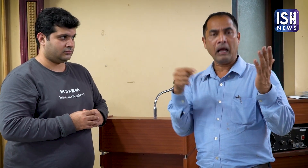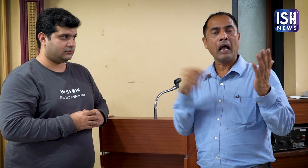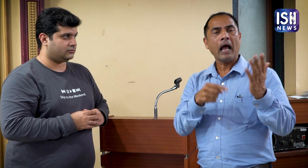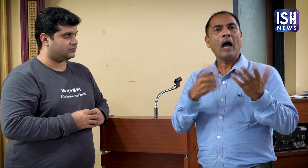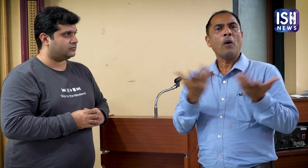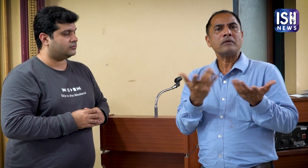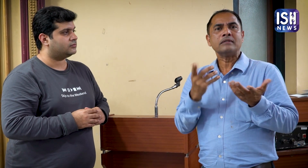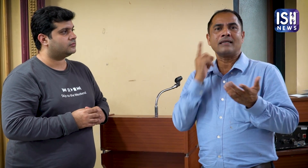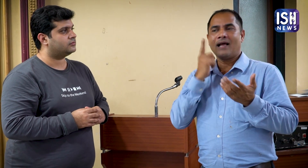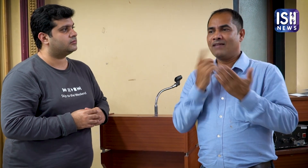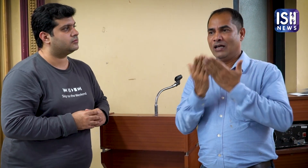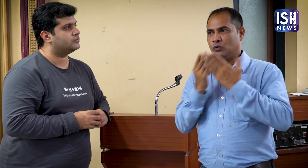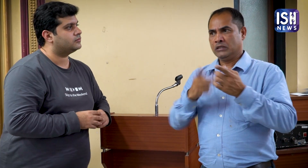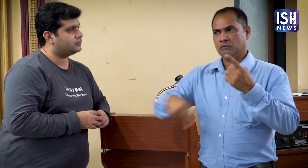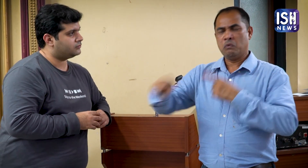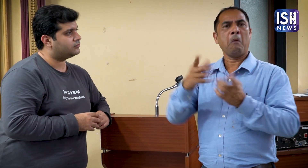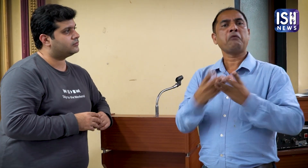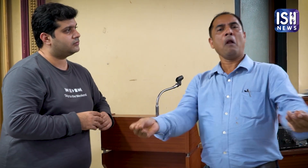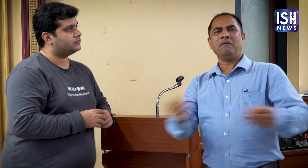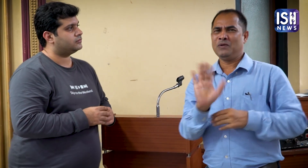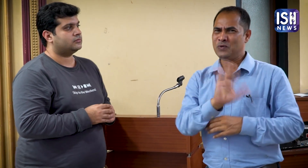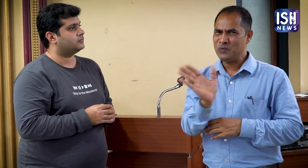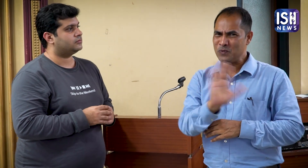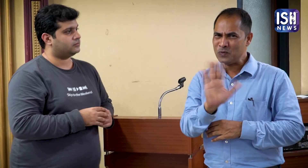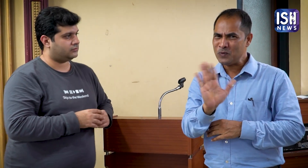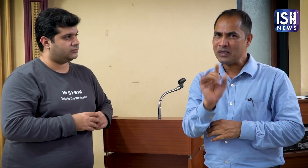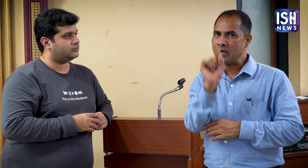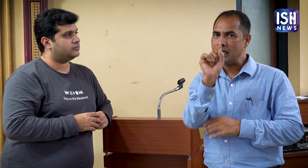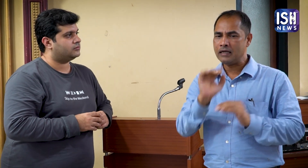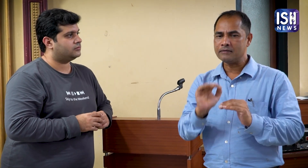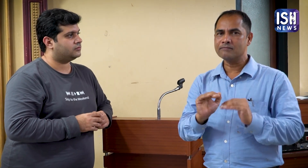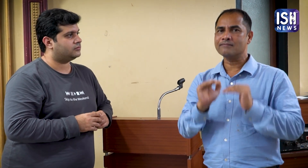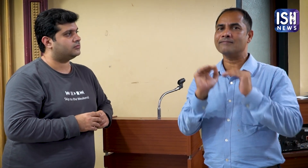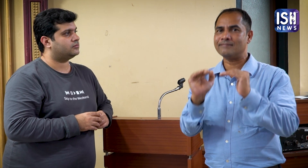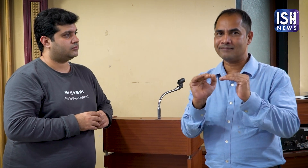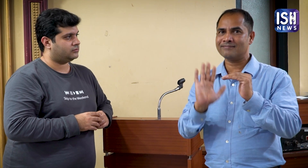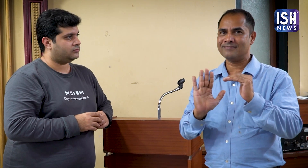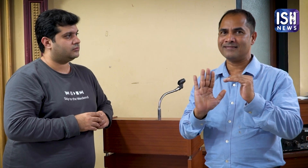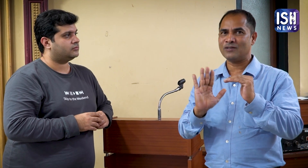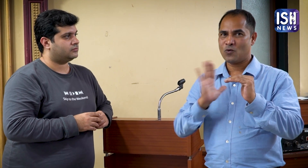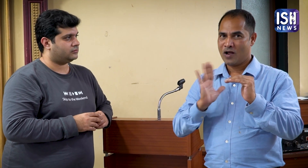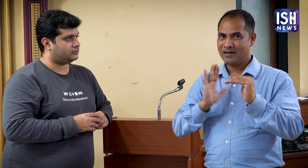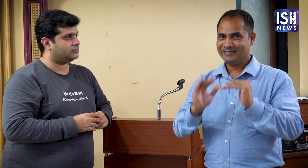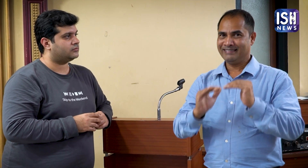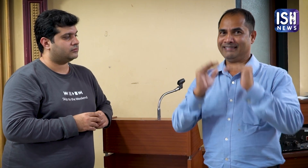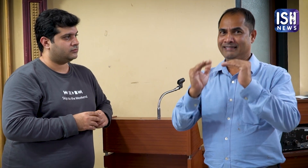These are not meant to completely solve the education crisis, but it will gradually improve the situation.